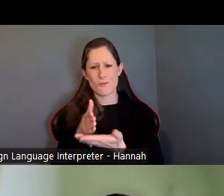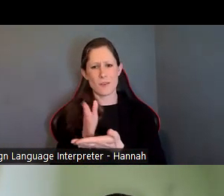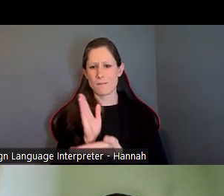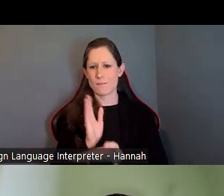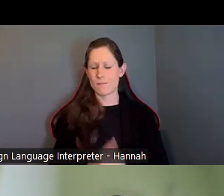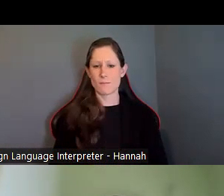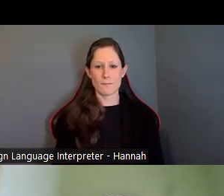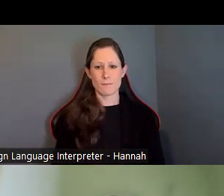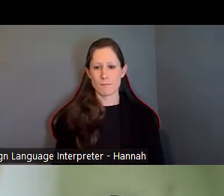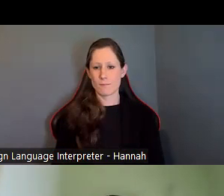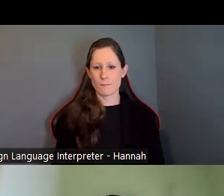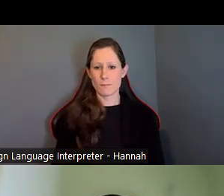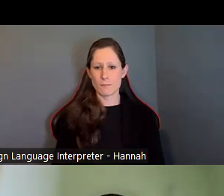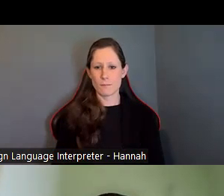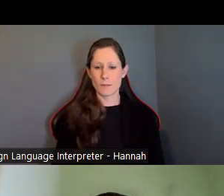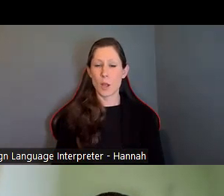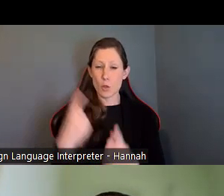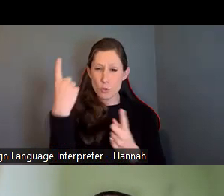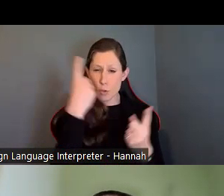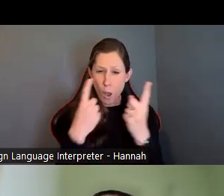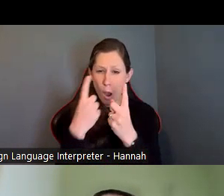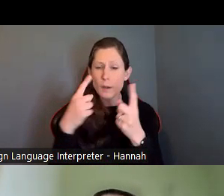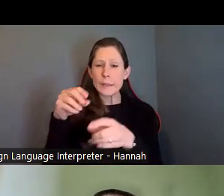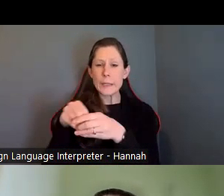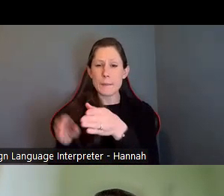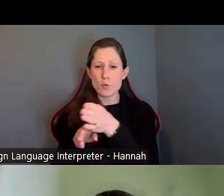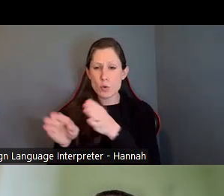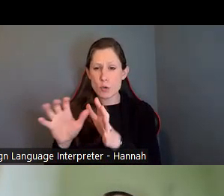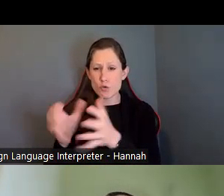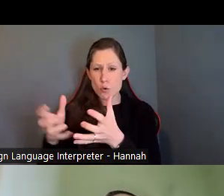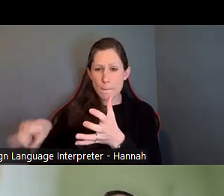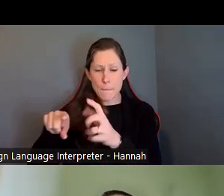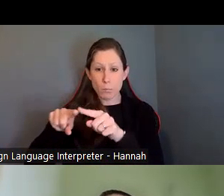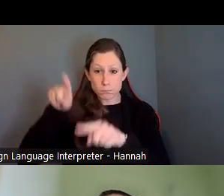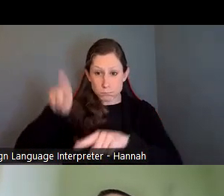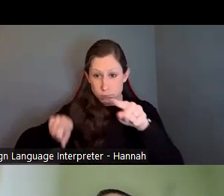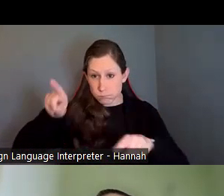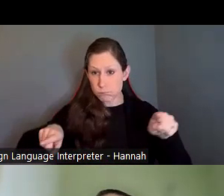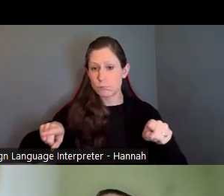Diversity of thought among minority groups is just as important within that